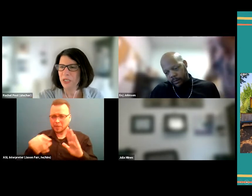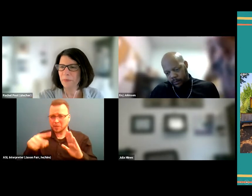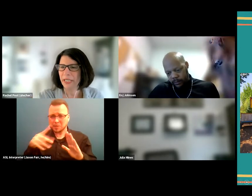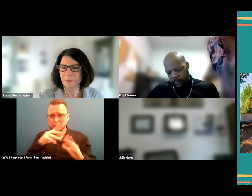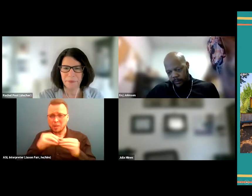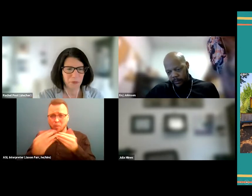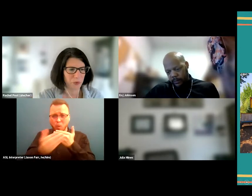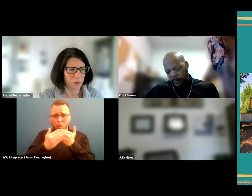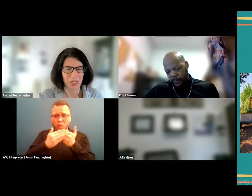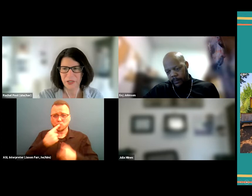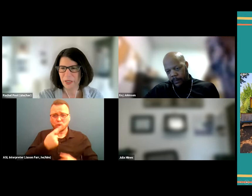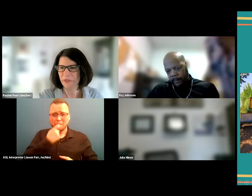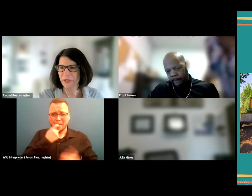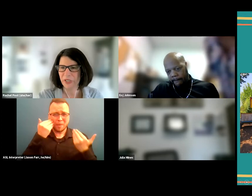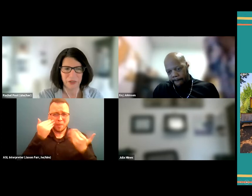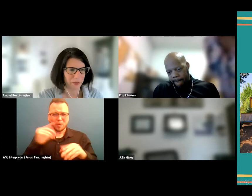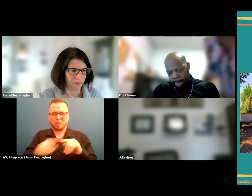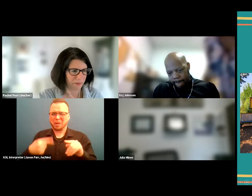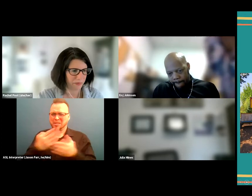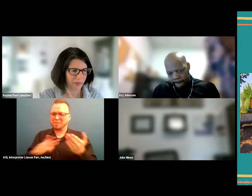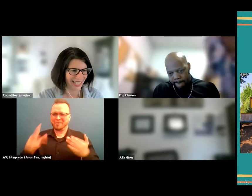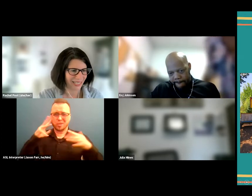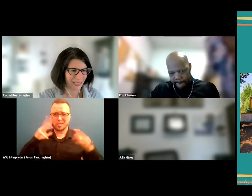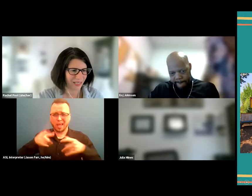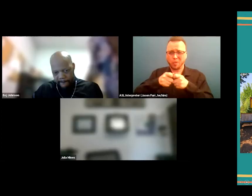to the mic, but we lost some of the volume, thanks.